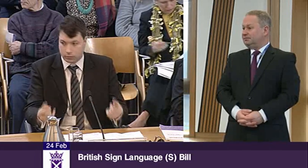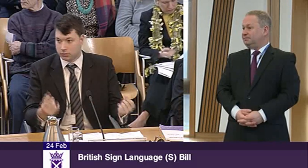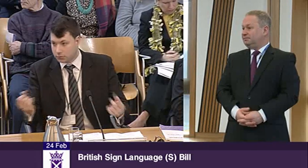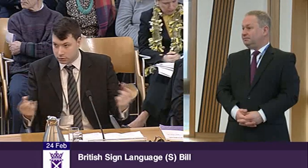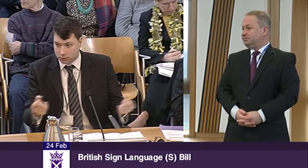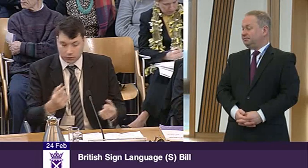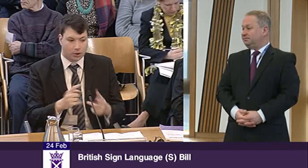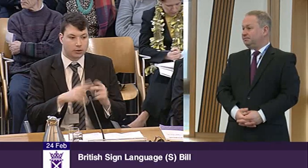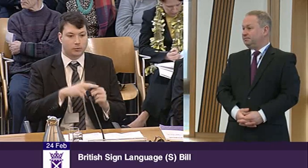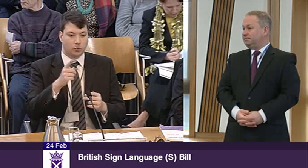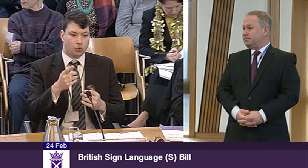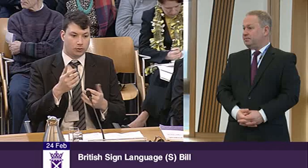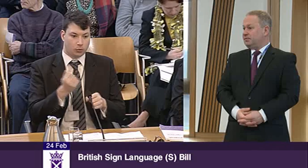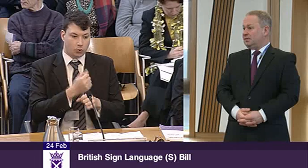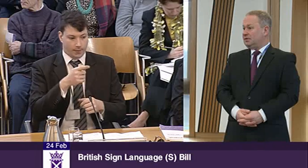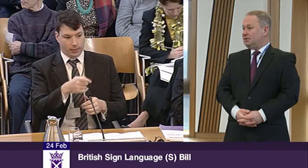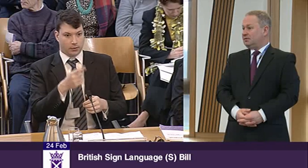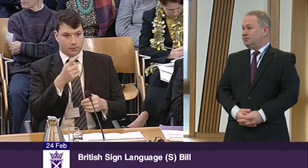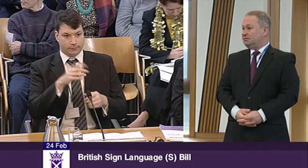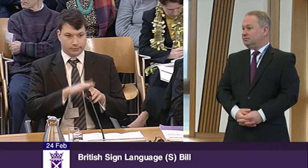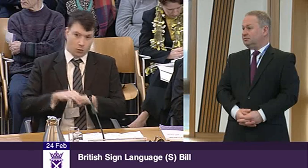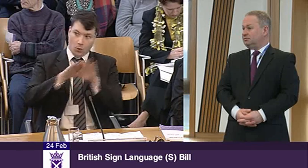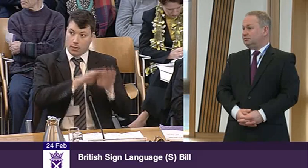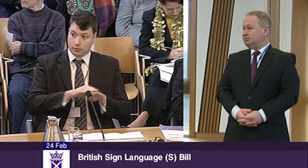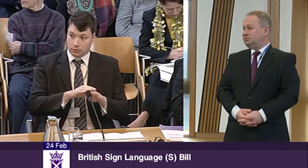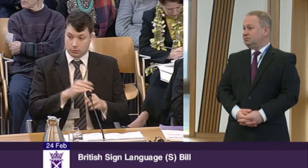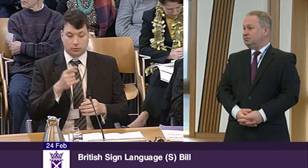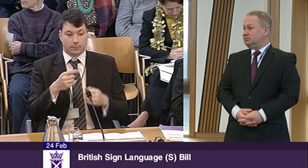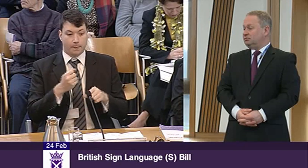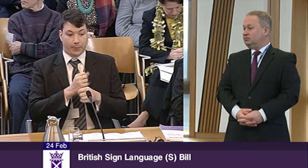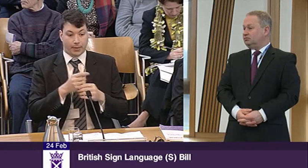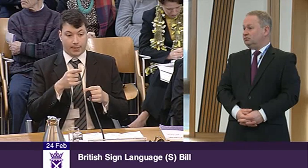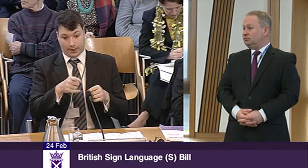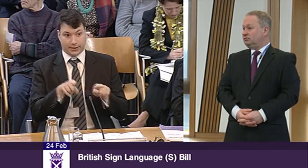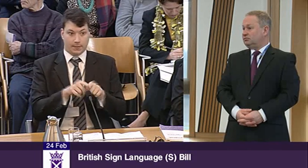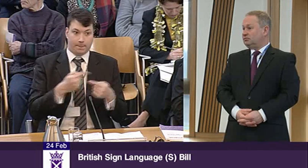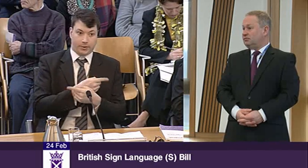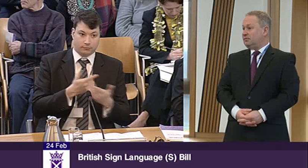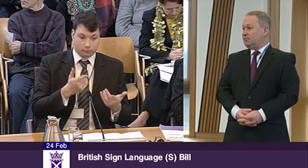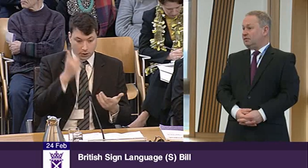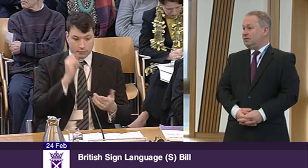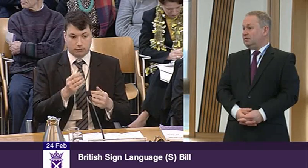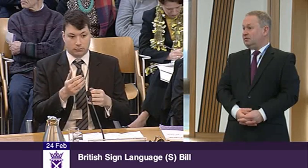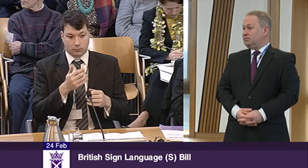being oversurveyed and things being missed. The collective consultation has some advantages,